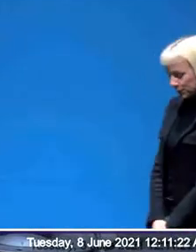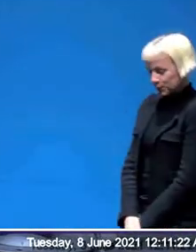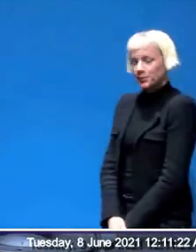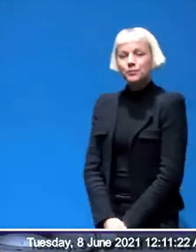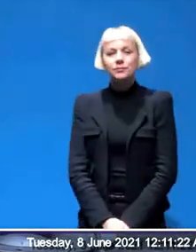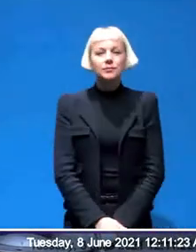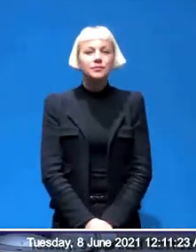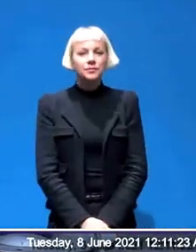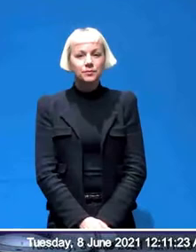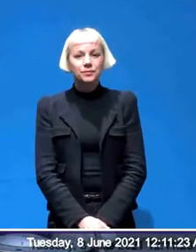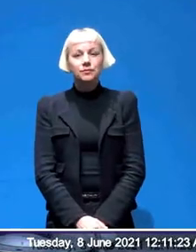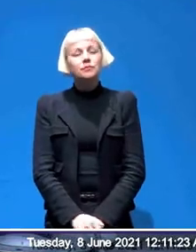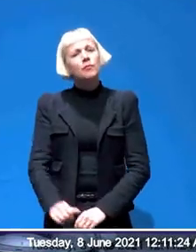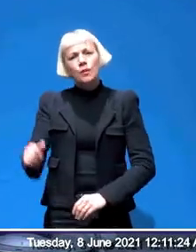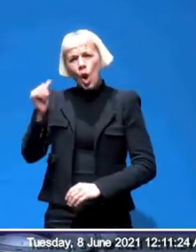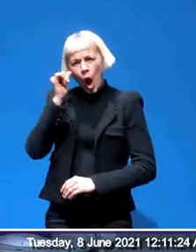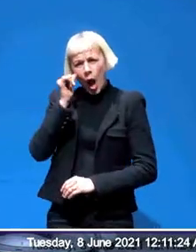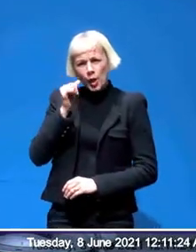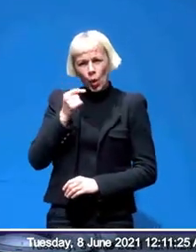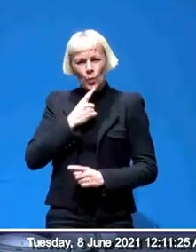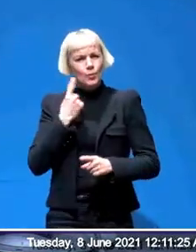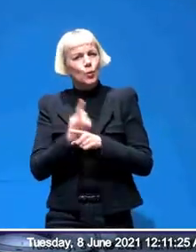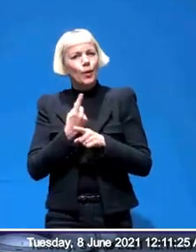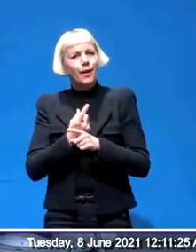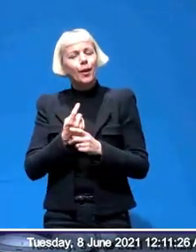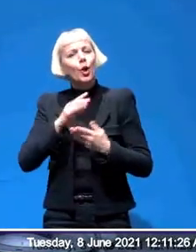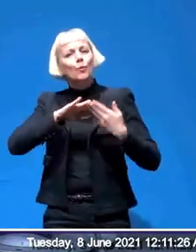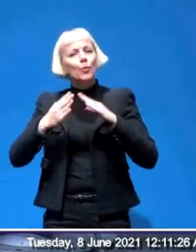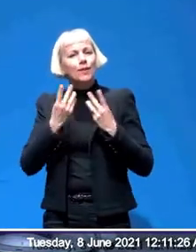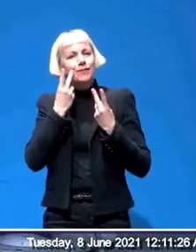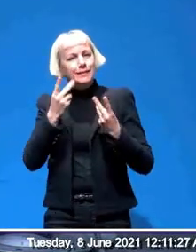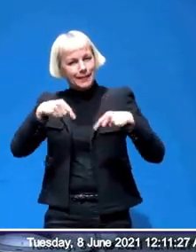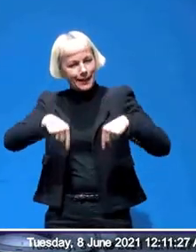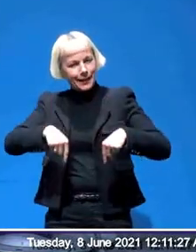here, but that sense of ensuring that Daniel has involvement with a broader